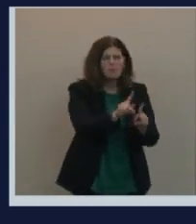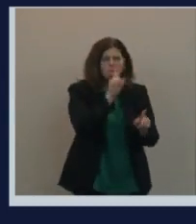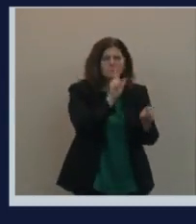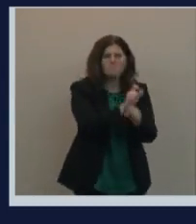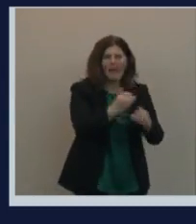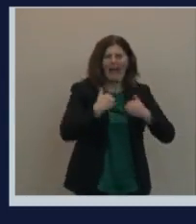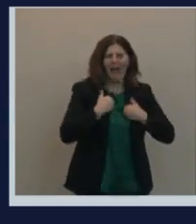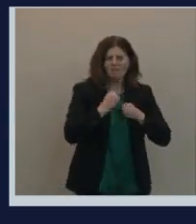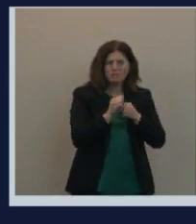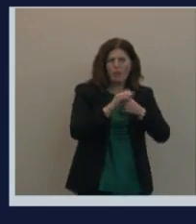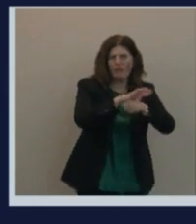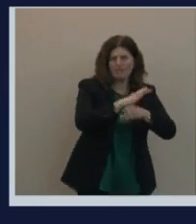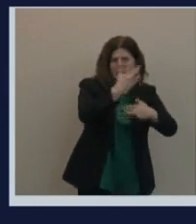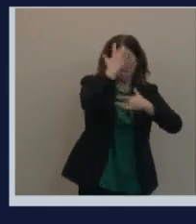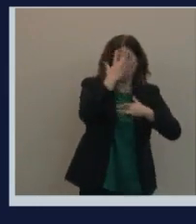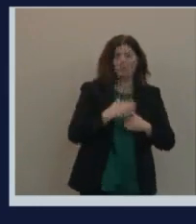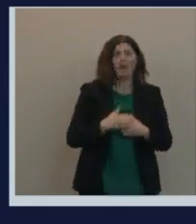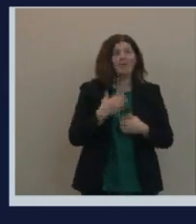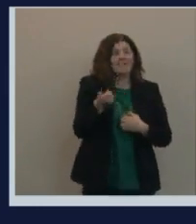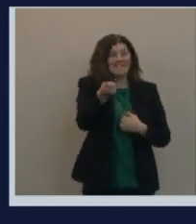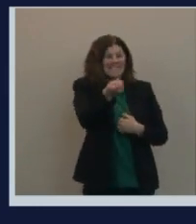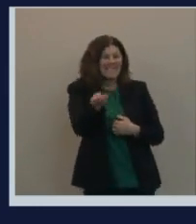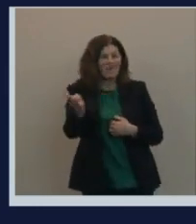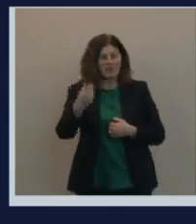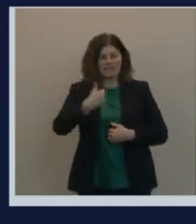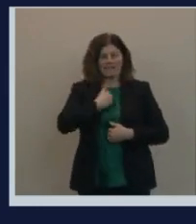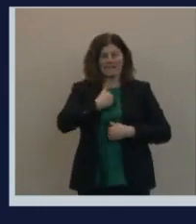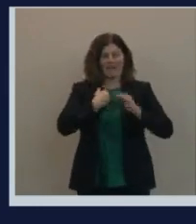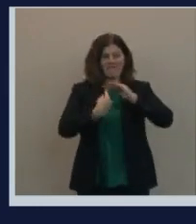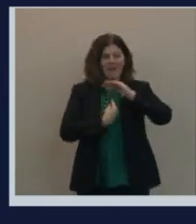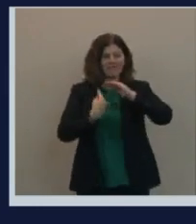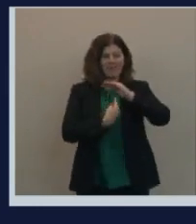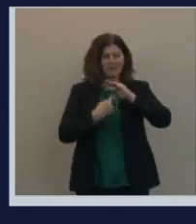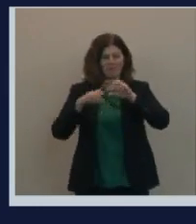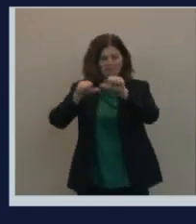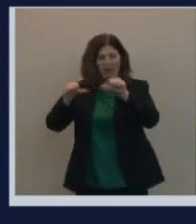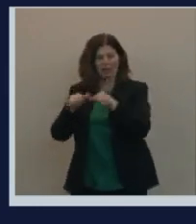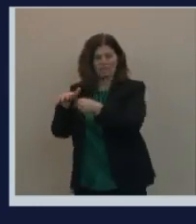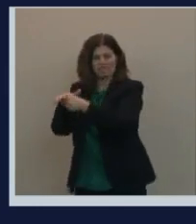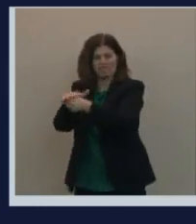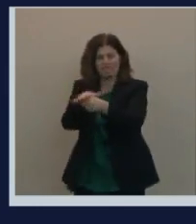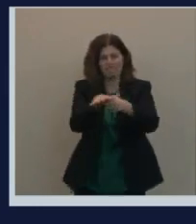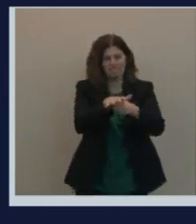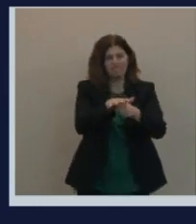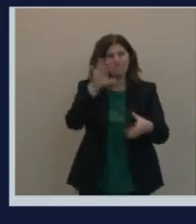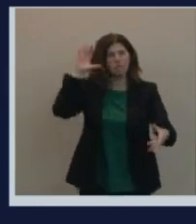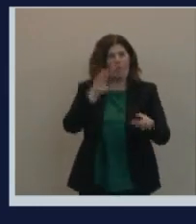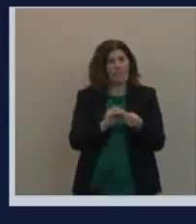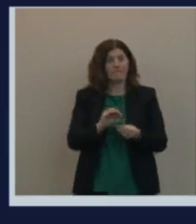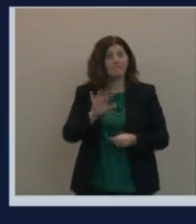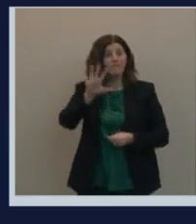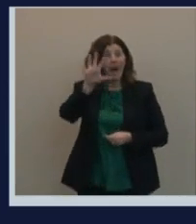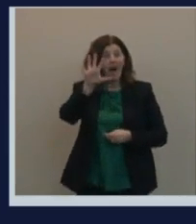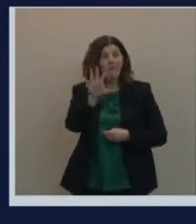AND ALSO BEING REALLY CLEAR THAT WE NEED TO DO MORE FOR INDIVIDUALS WHO ARE COVID-19 POSITIVE.